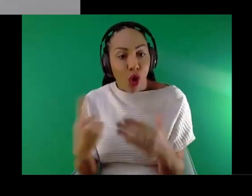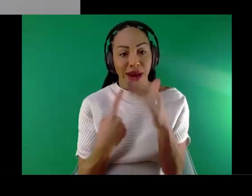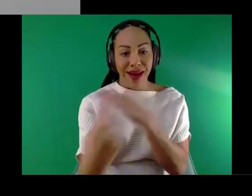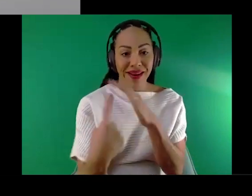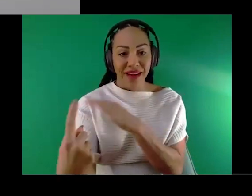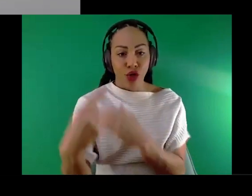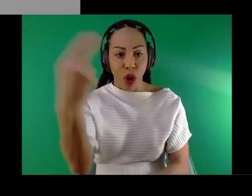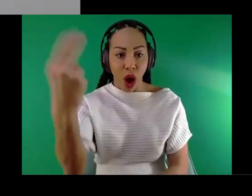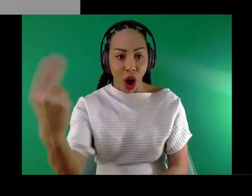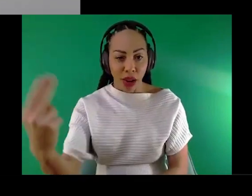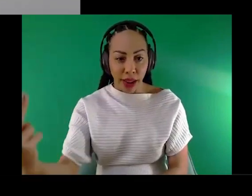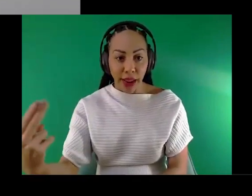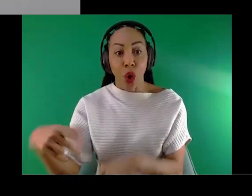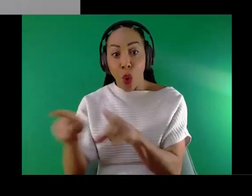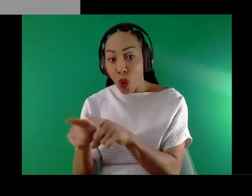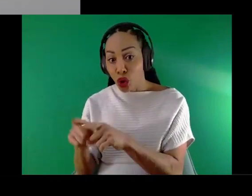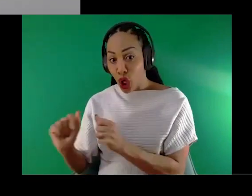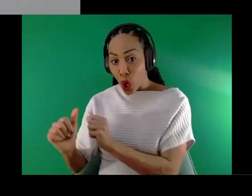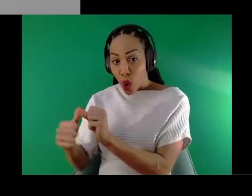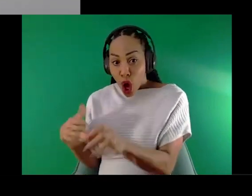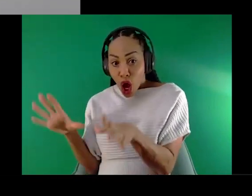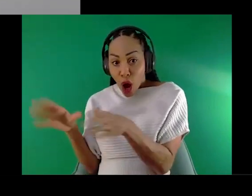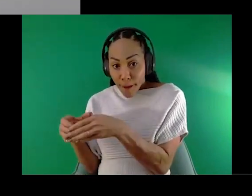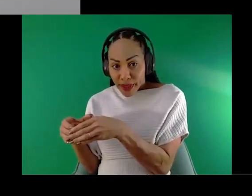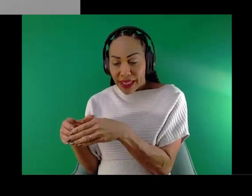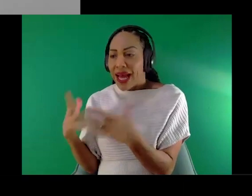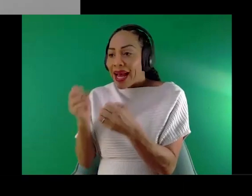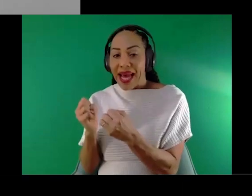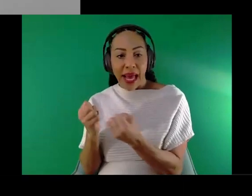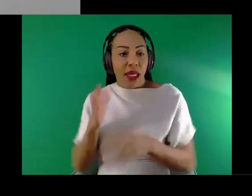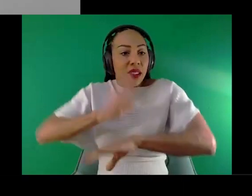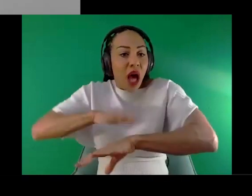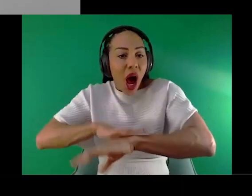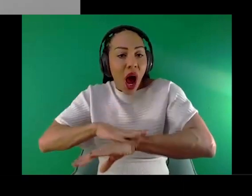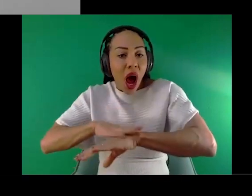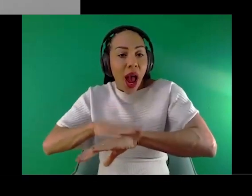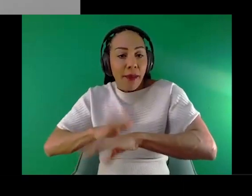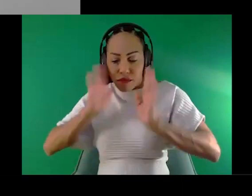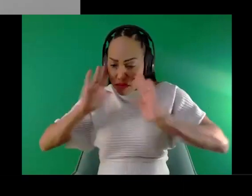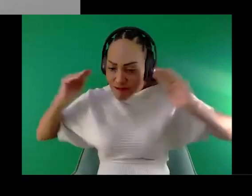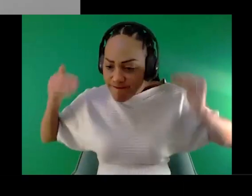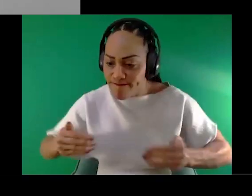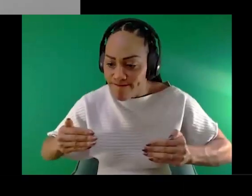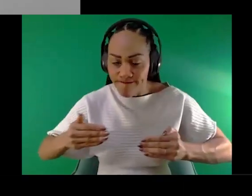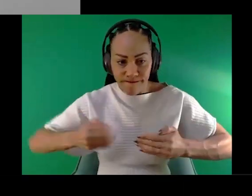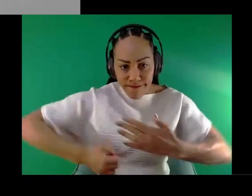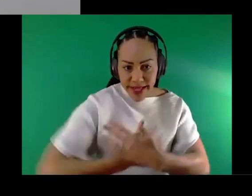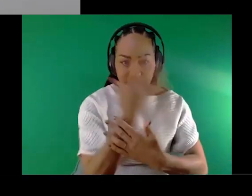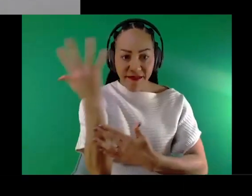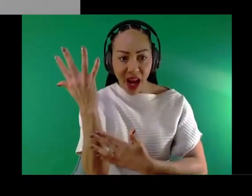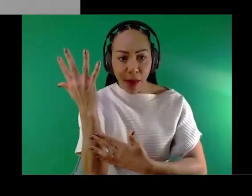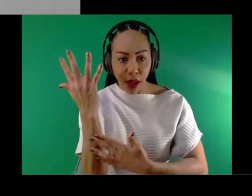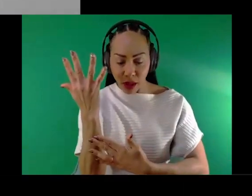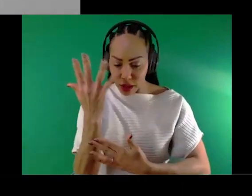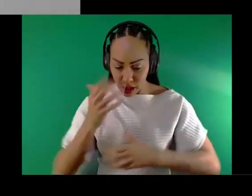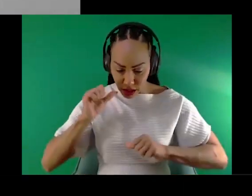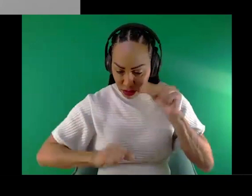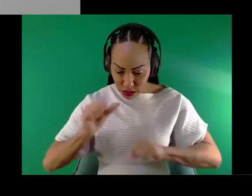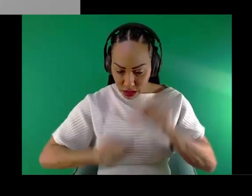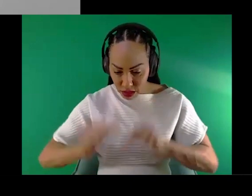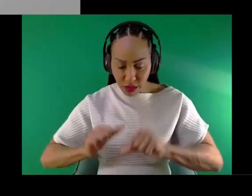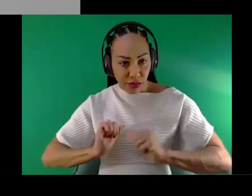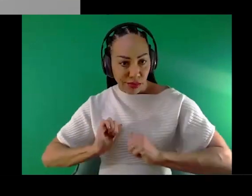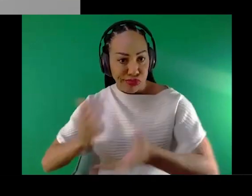the companies can devote a time to their creation process and approach in the Italian context which